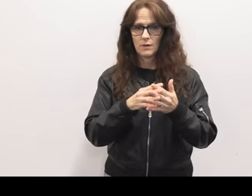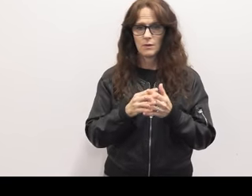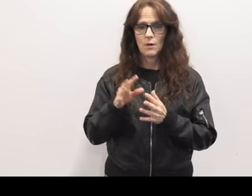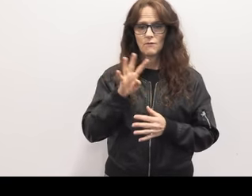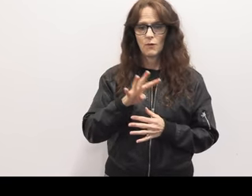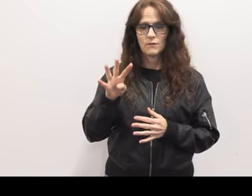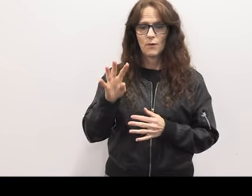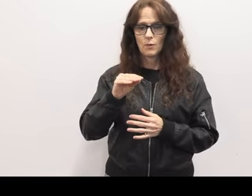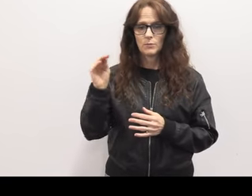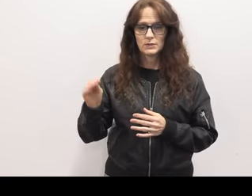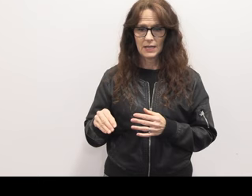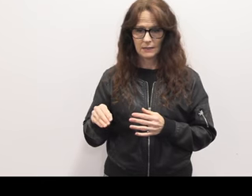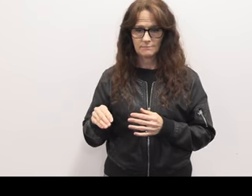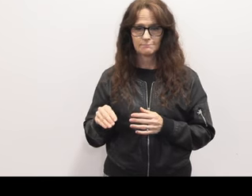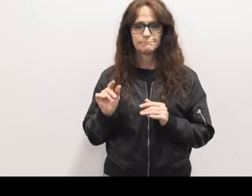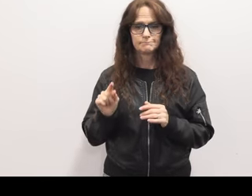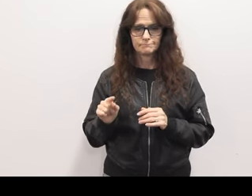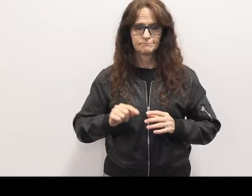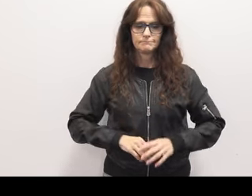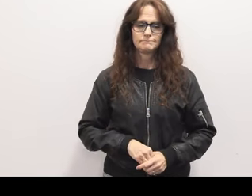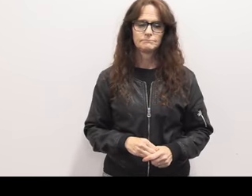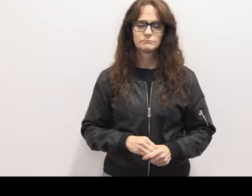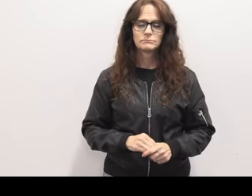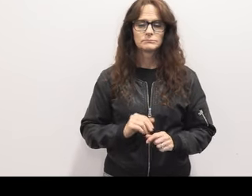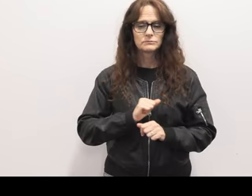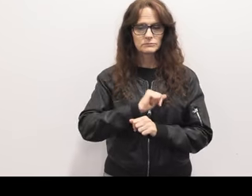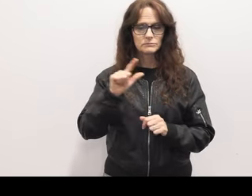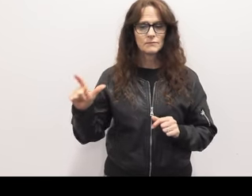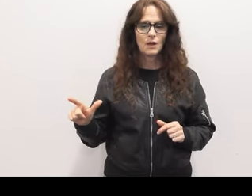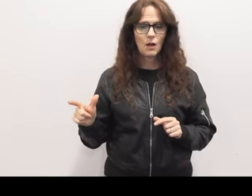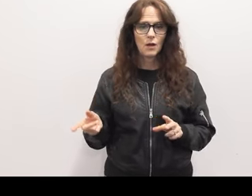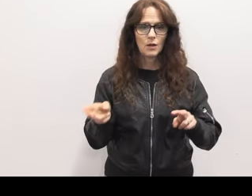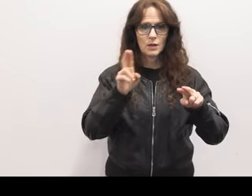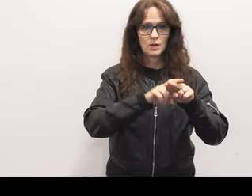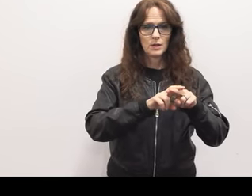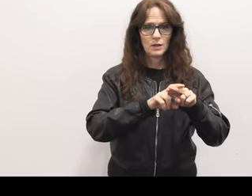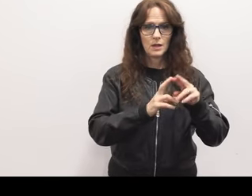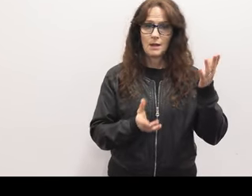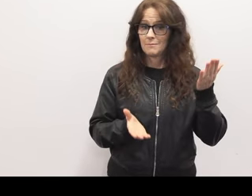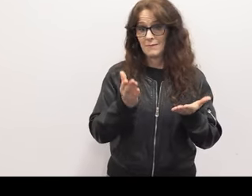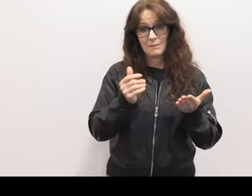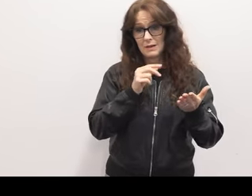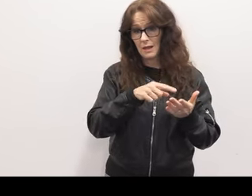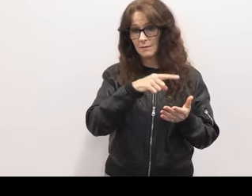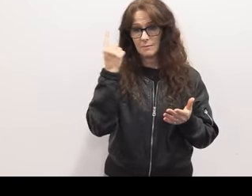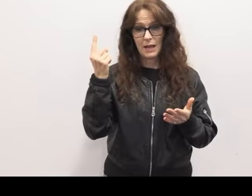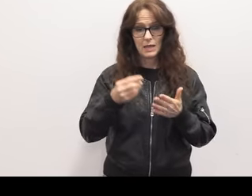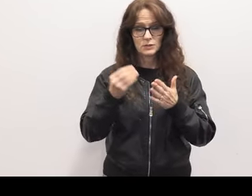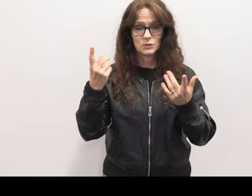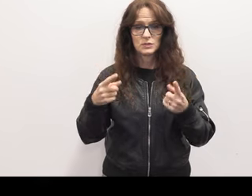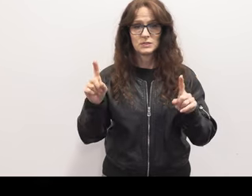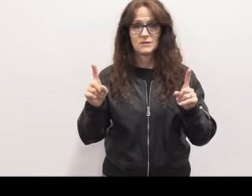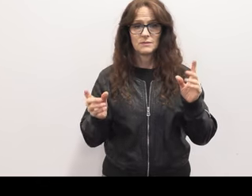subgroup was 44%. [Juan Benitez] There you go, yep. So the all could increase, but not necessarily our Black student achievement, yeah.